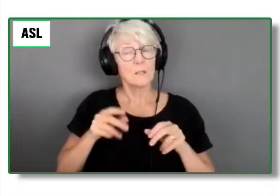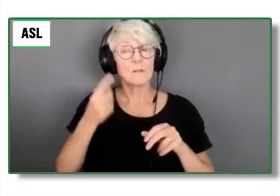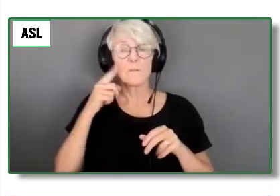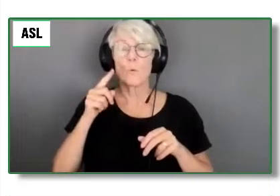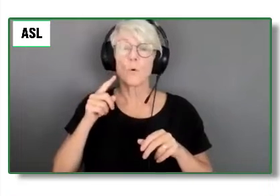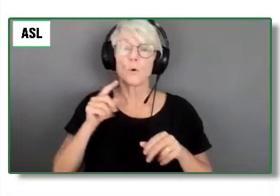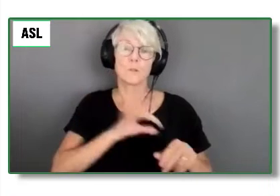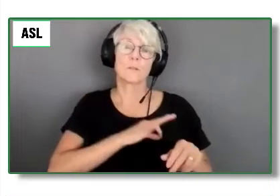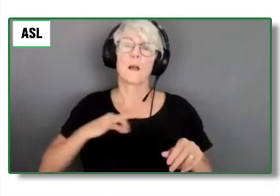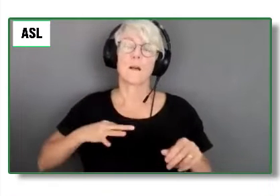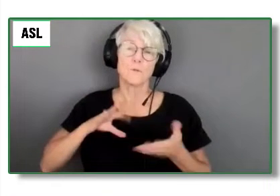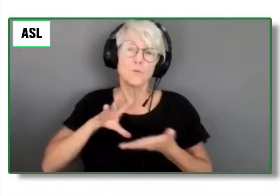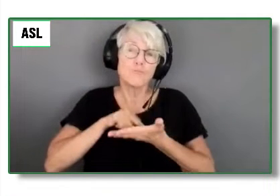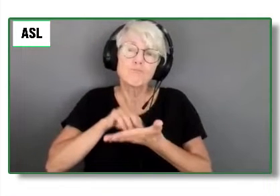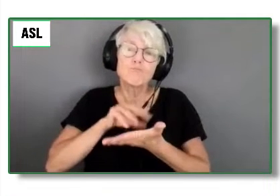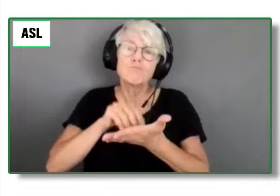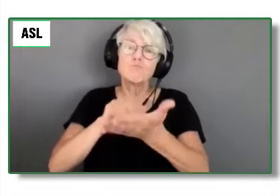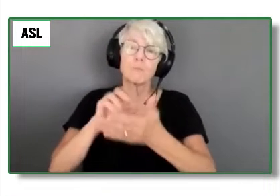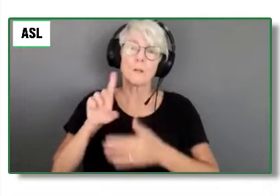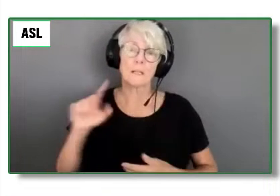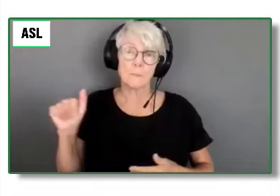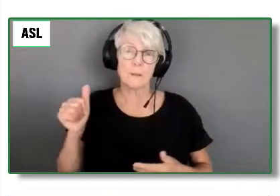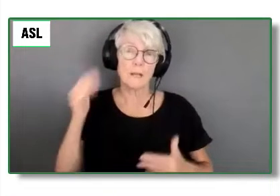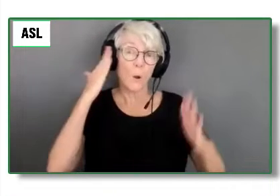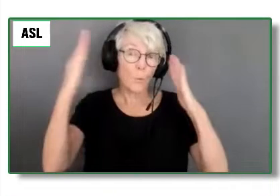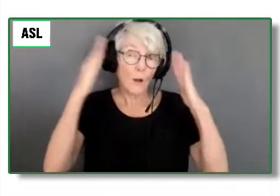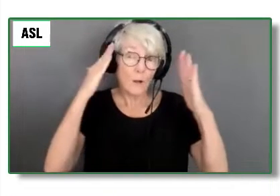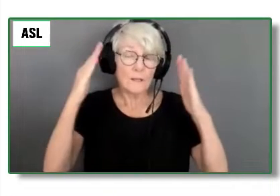disability awareness equity and inclusion.